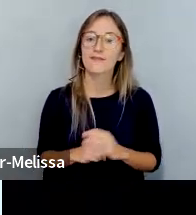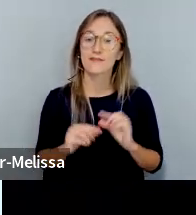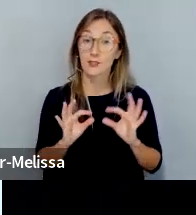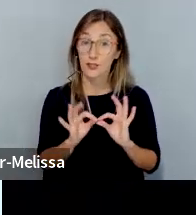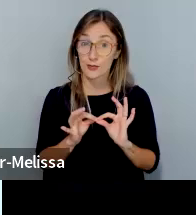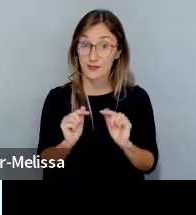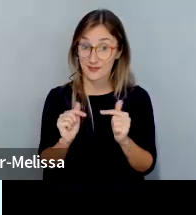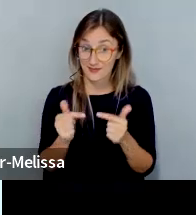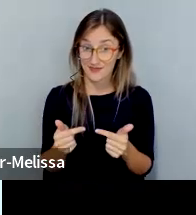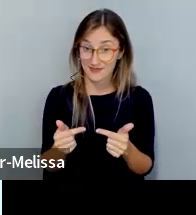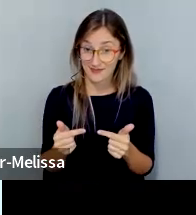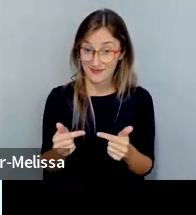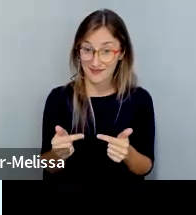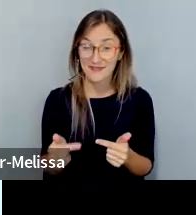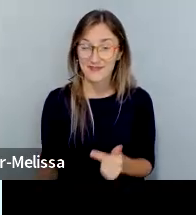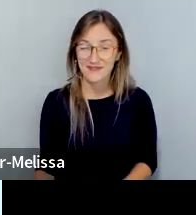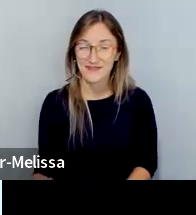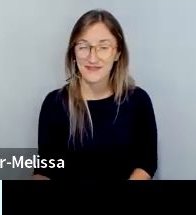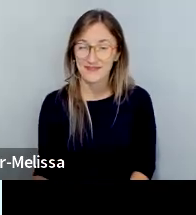stuck out in my head.